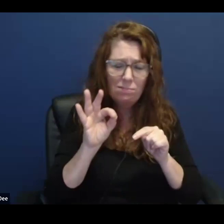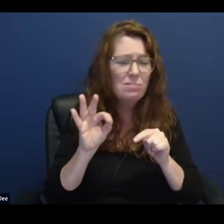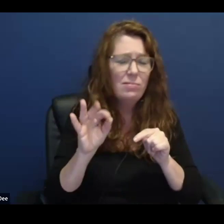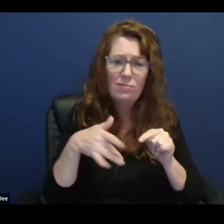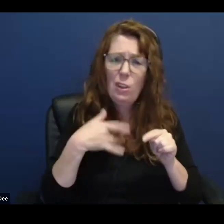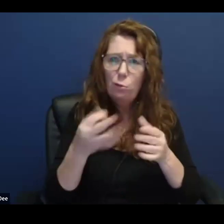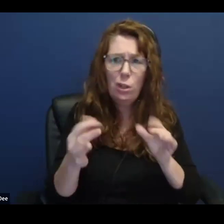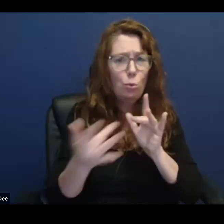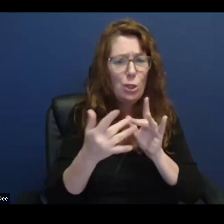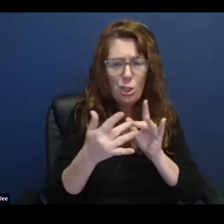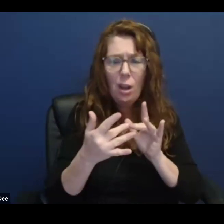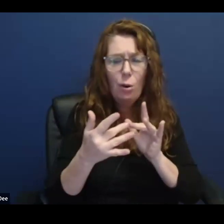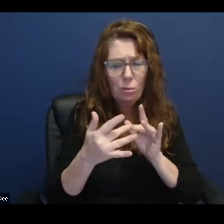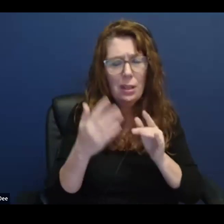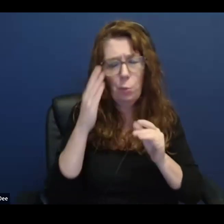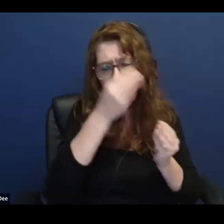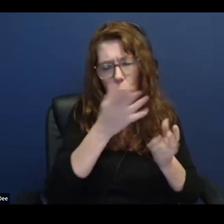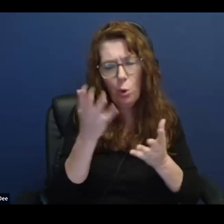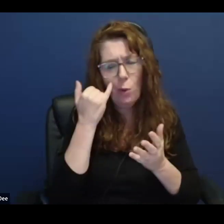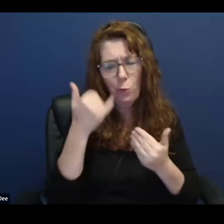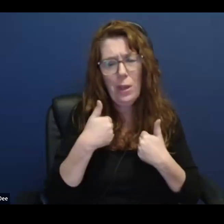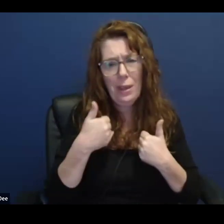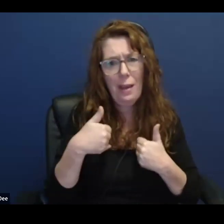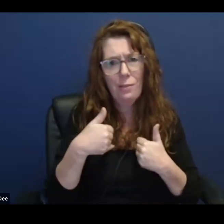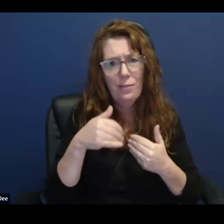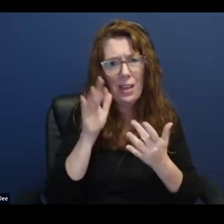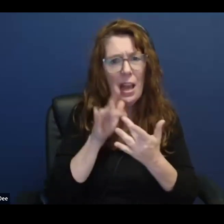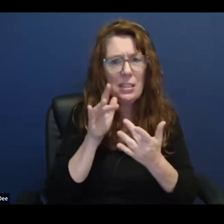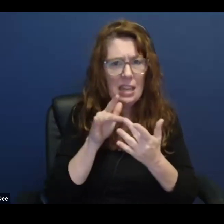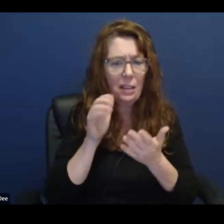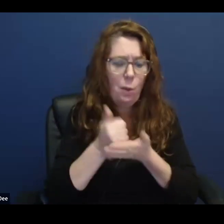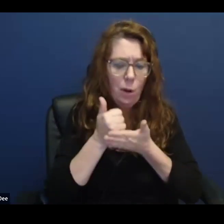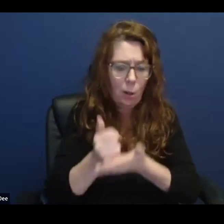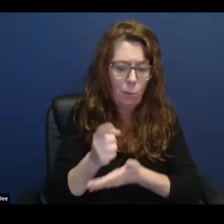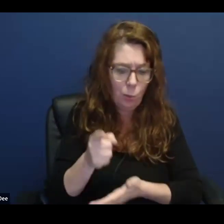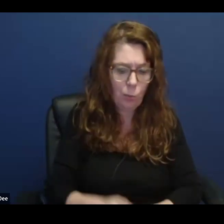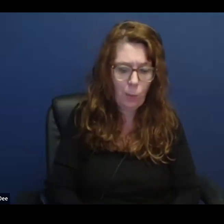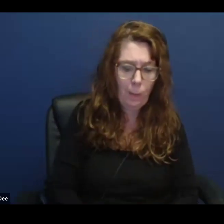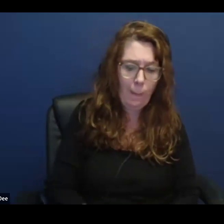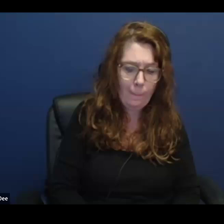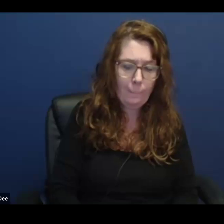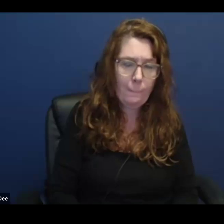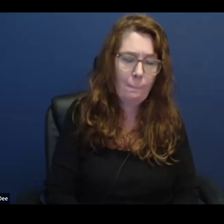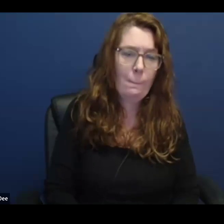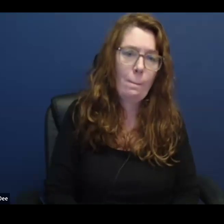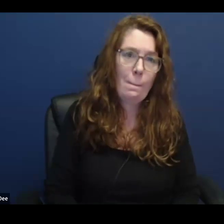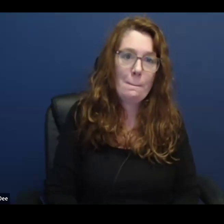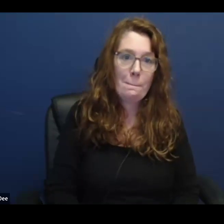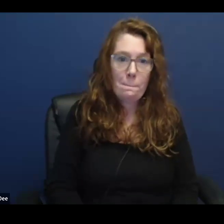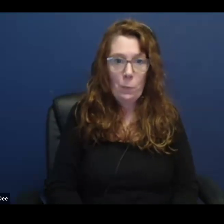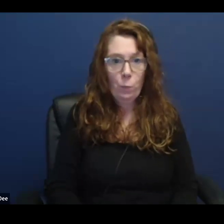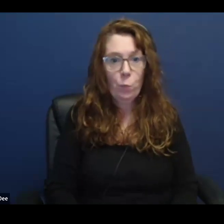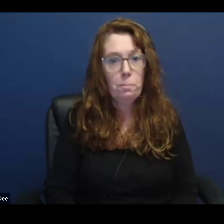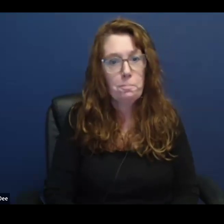and we'll let you know if we have a contact that that might be helpful. Again, I'm trying